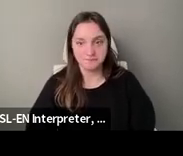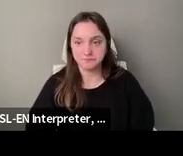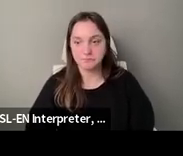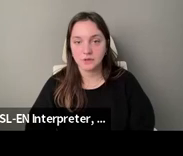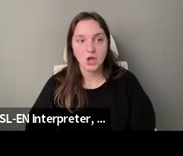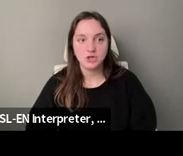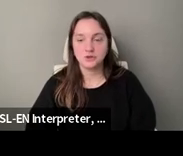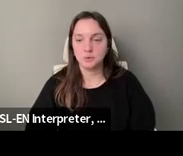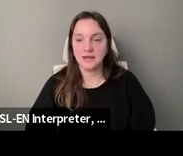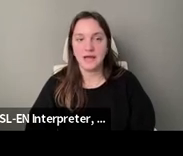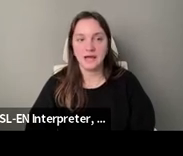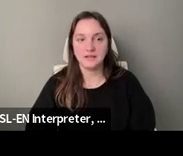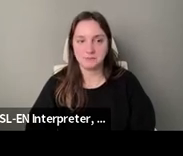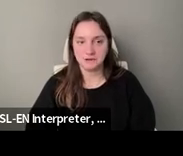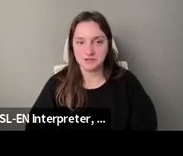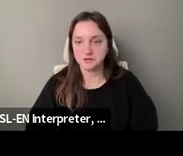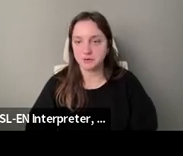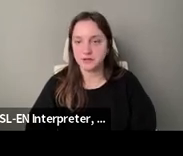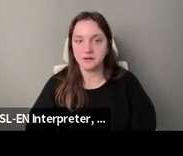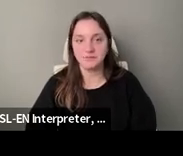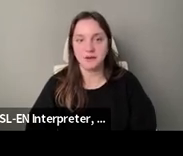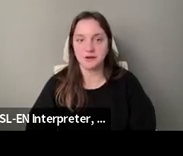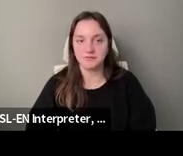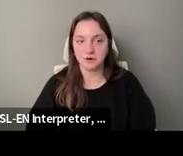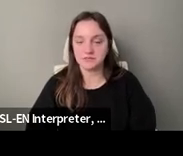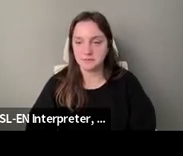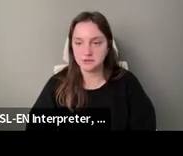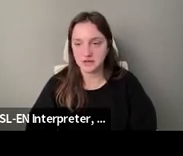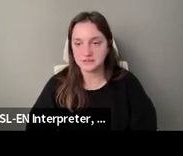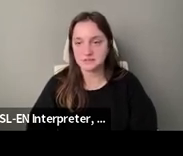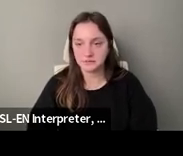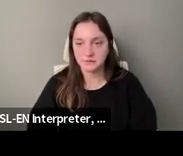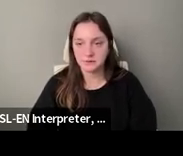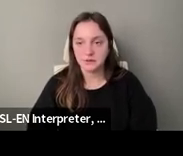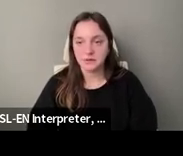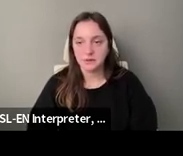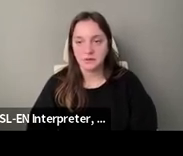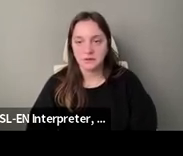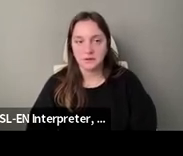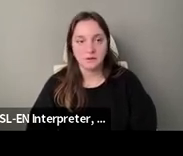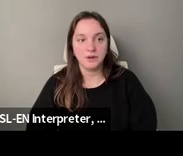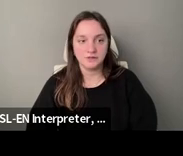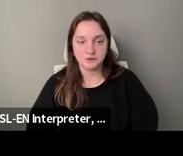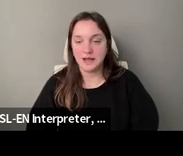backgrounds and range of language deprivation. We had a specialized curriculum that would cover all subjects. We also had educational tools that